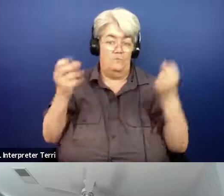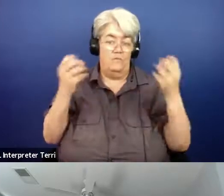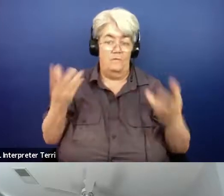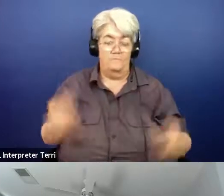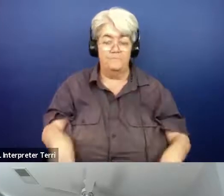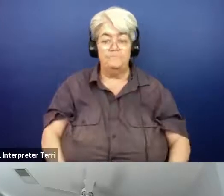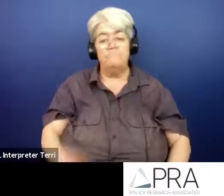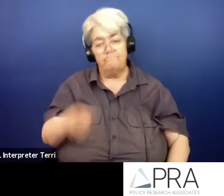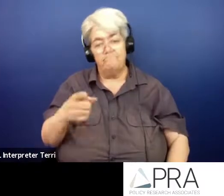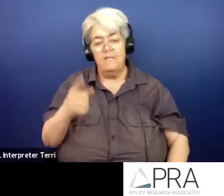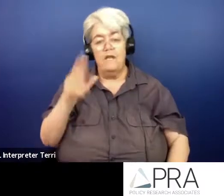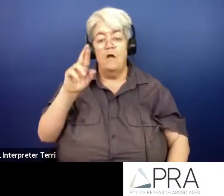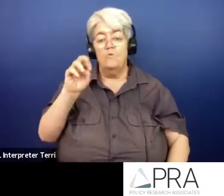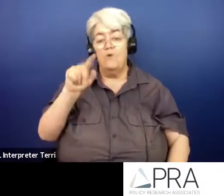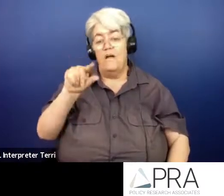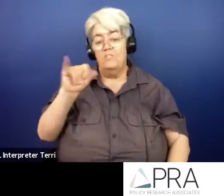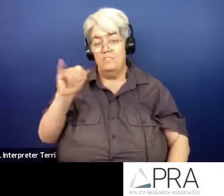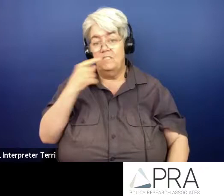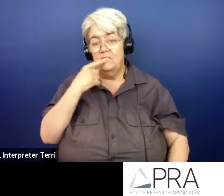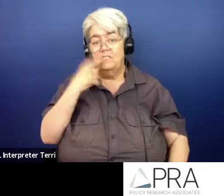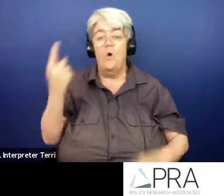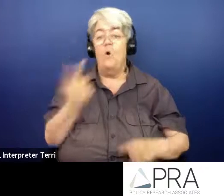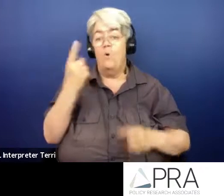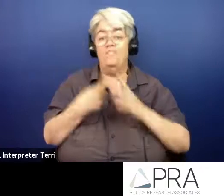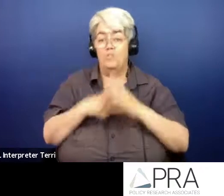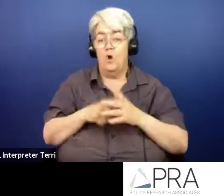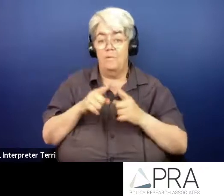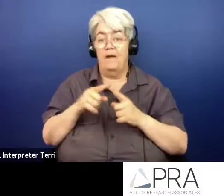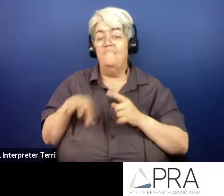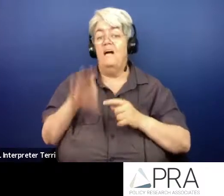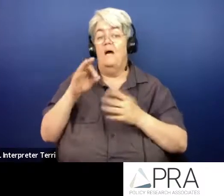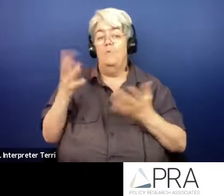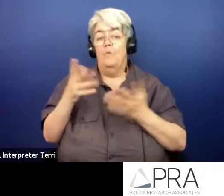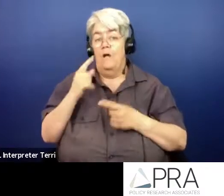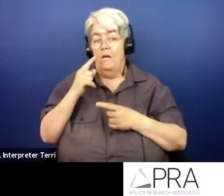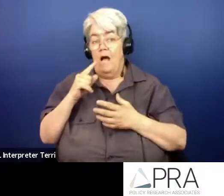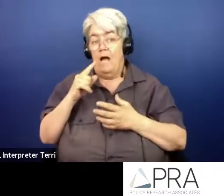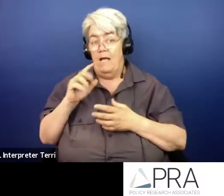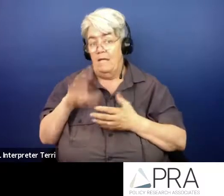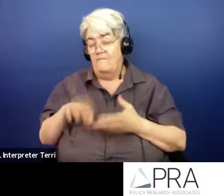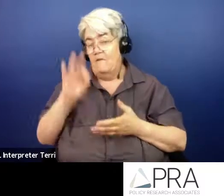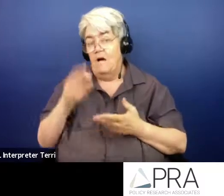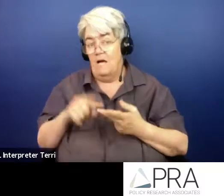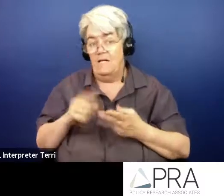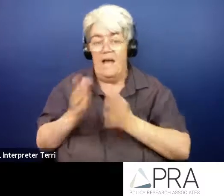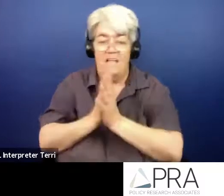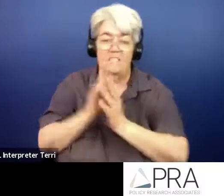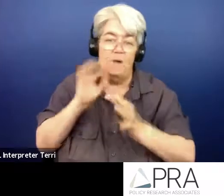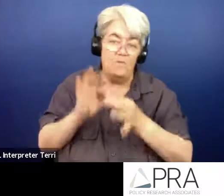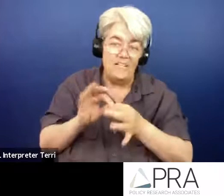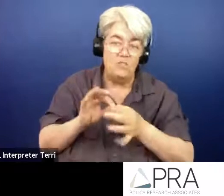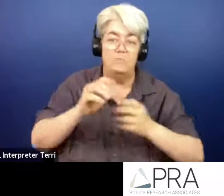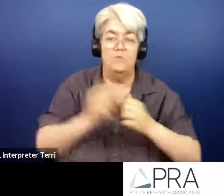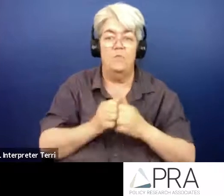I start by finding out what I can and asking about on relationship and stuff with what